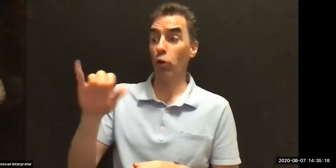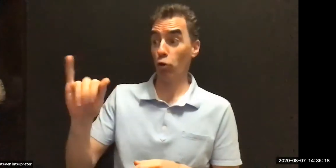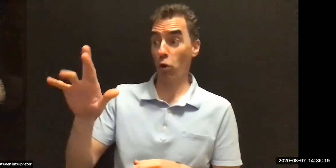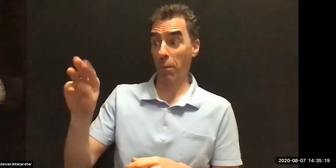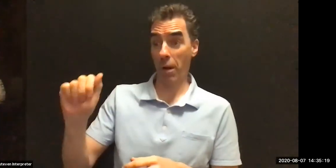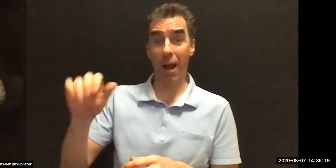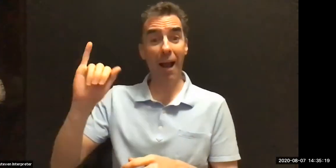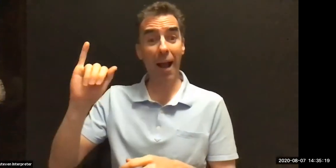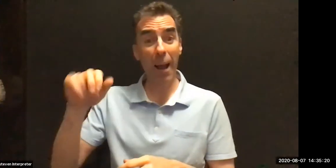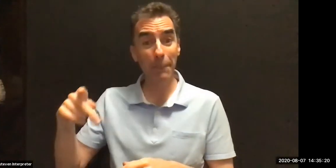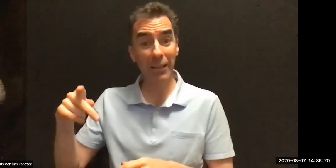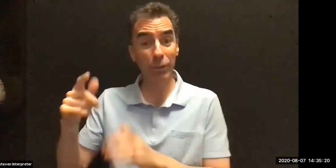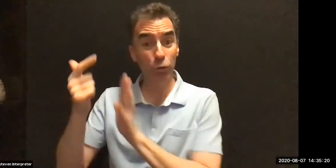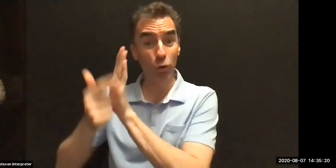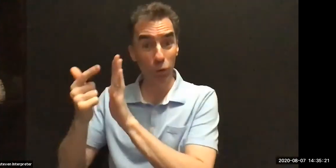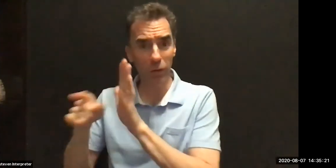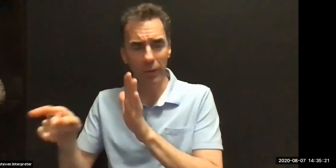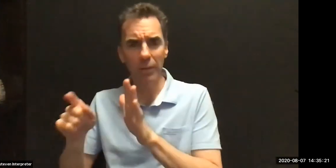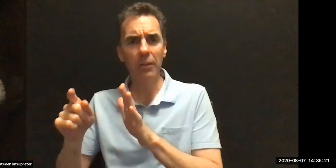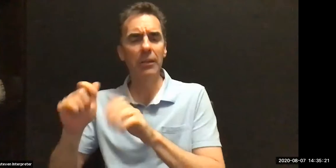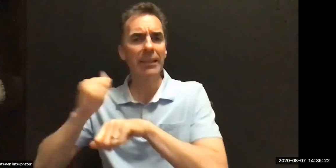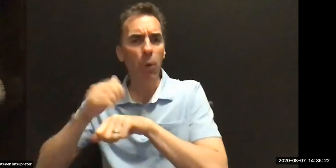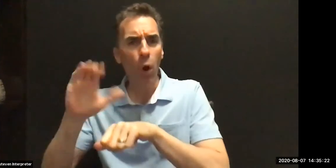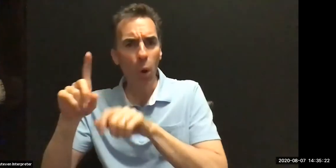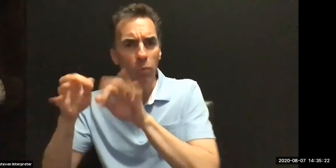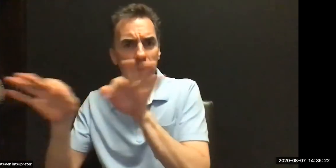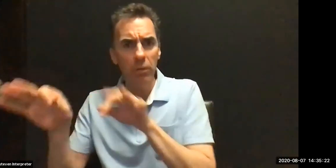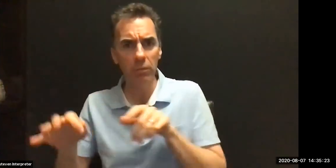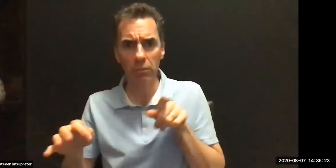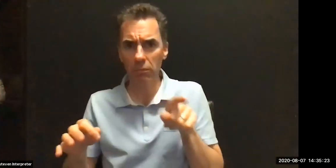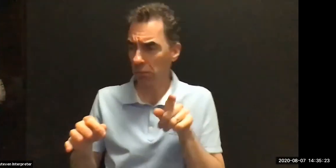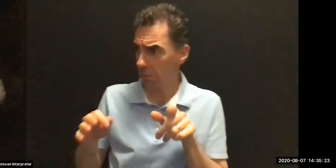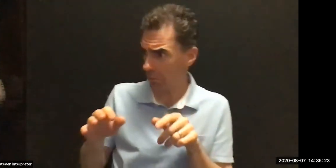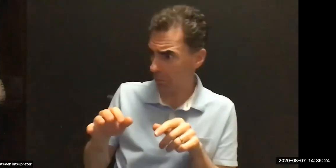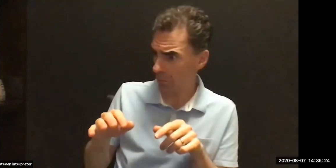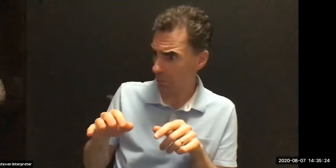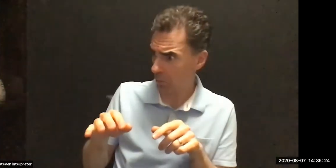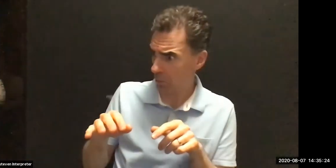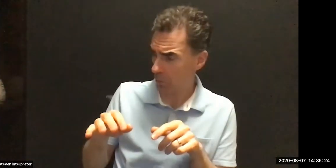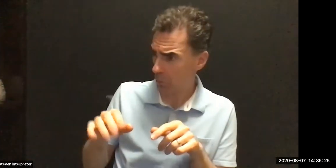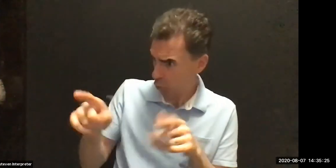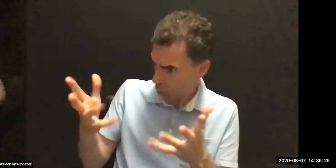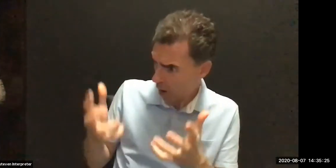Channelle Charest: Writing some original code. And she said, Hey, do you really want to be an attorney, because I think I got it, I got a gig for you.